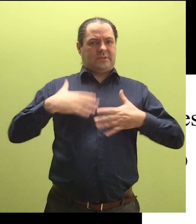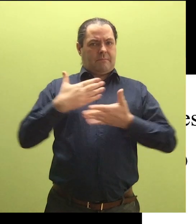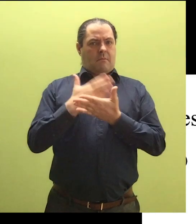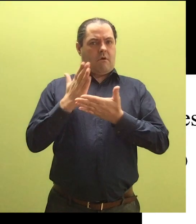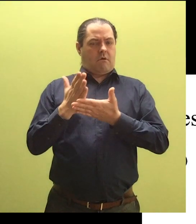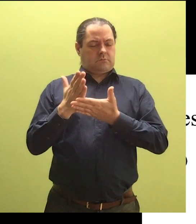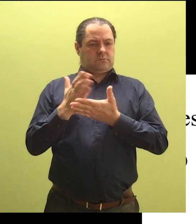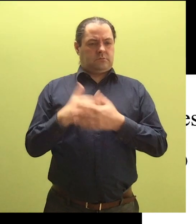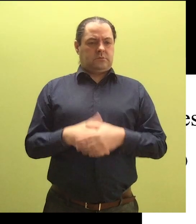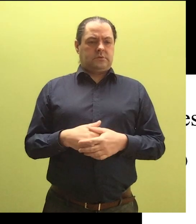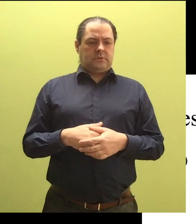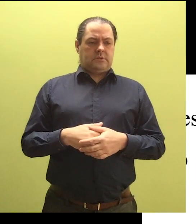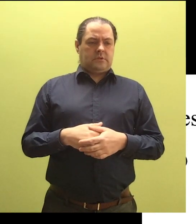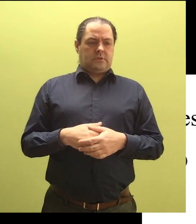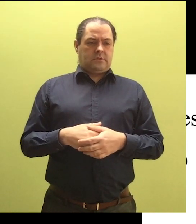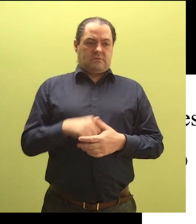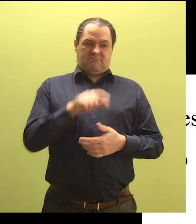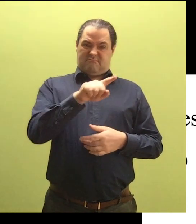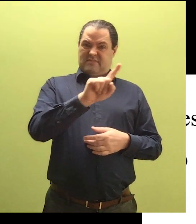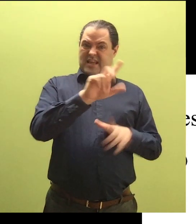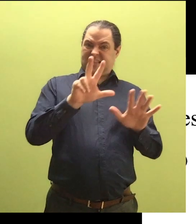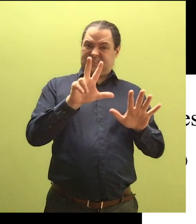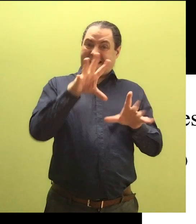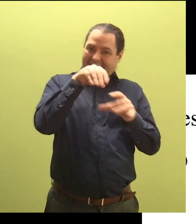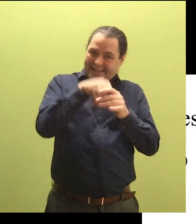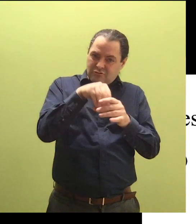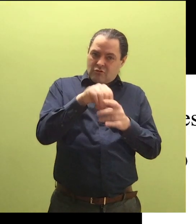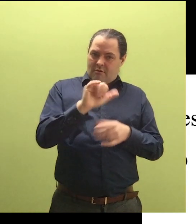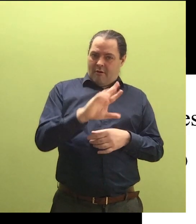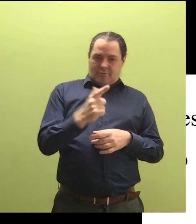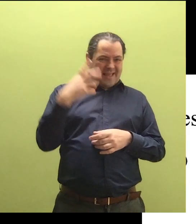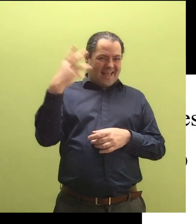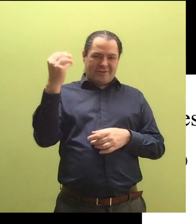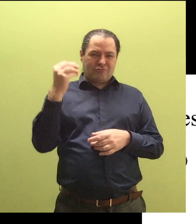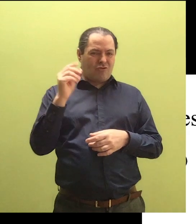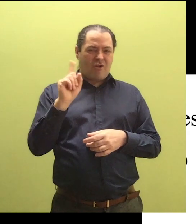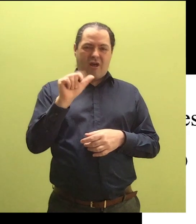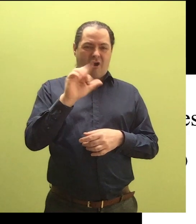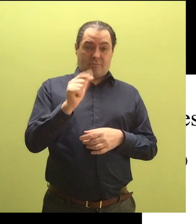classifier. And since 18 has an internal argument, as well as an